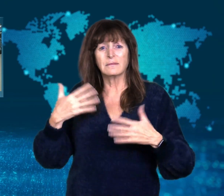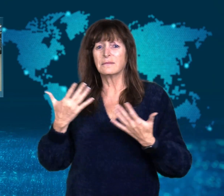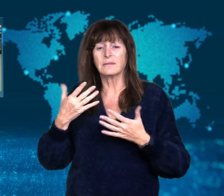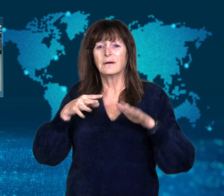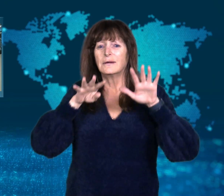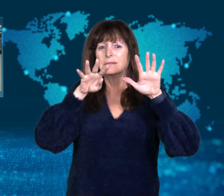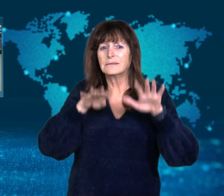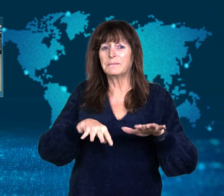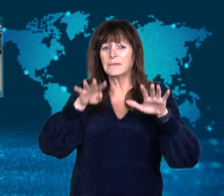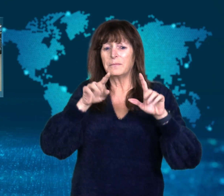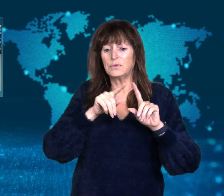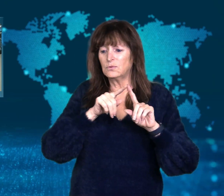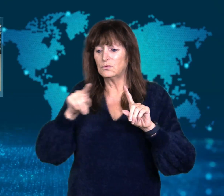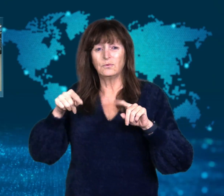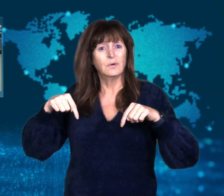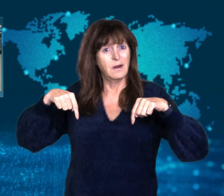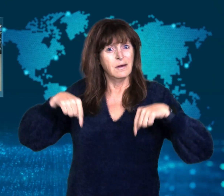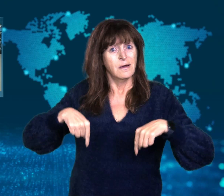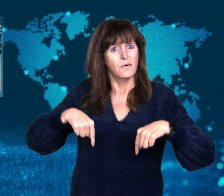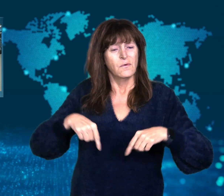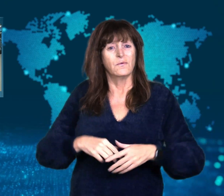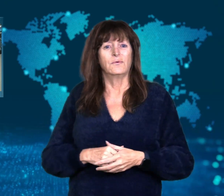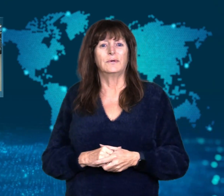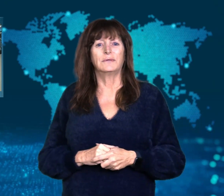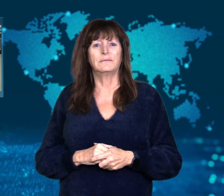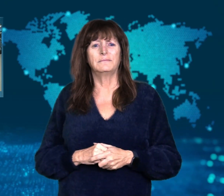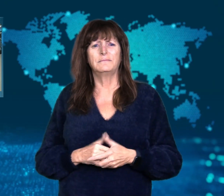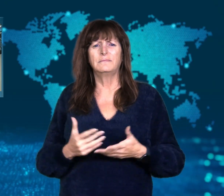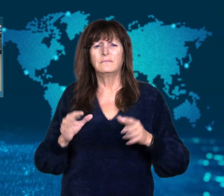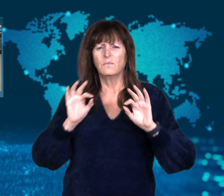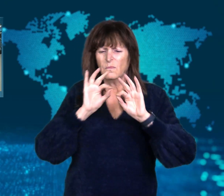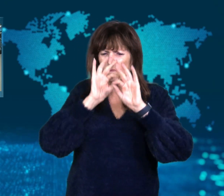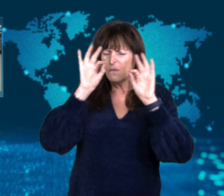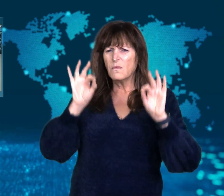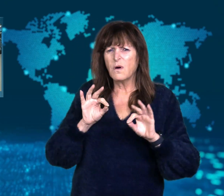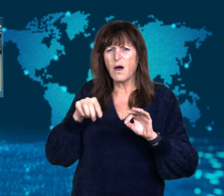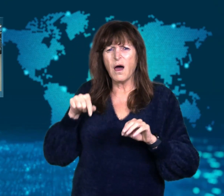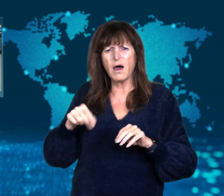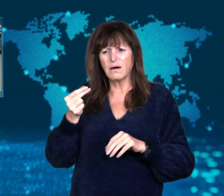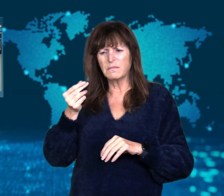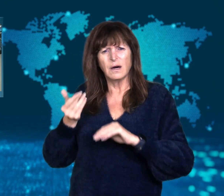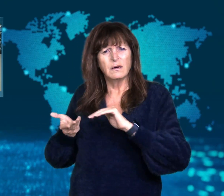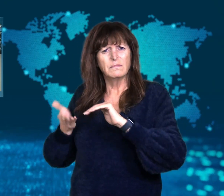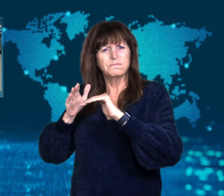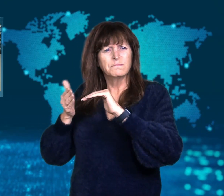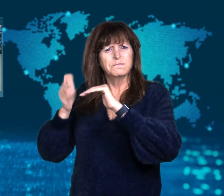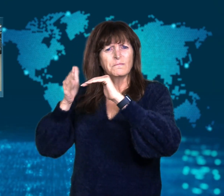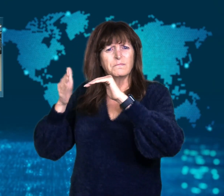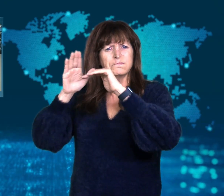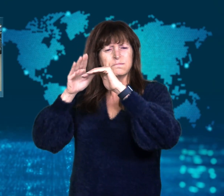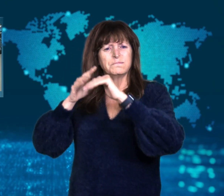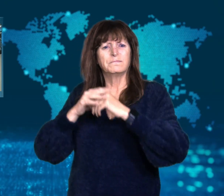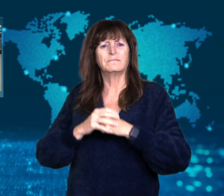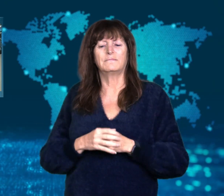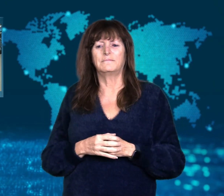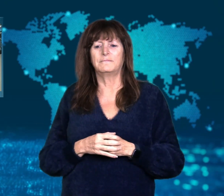Several factors are causing this increase: the price of cereals and